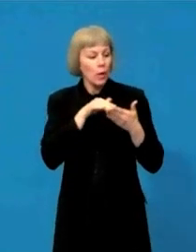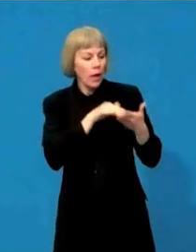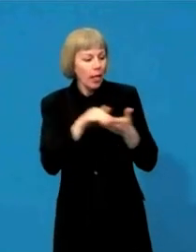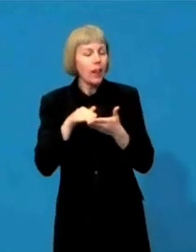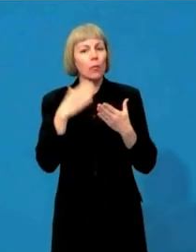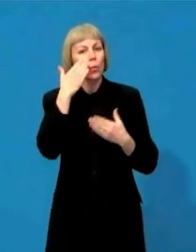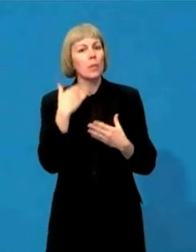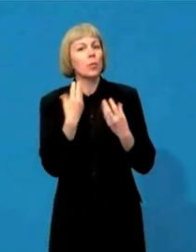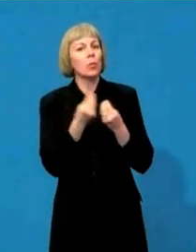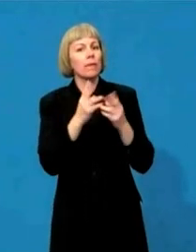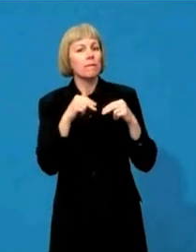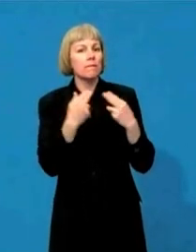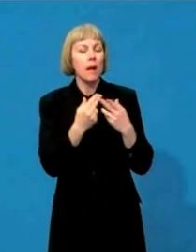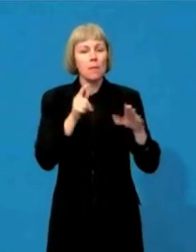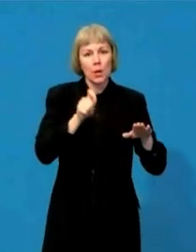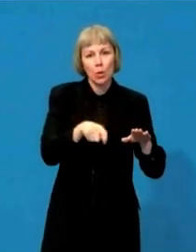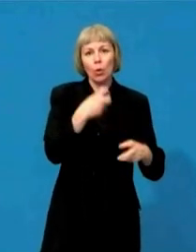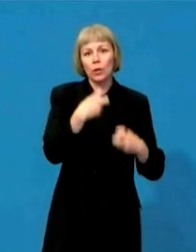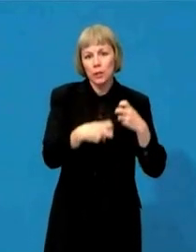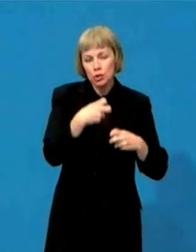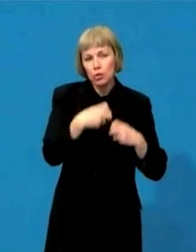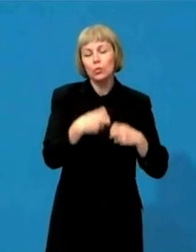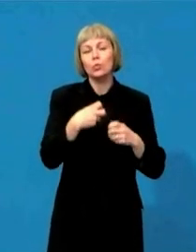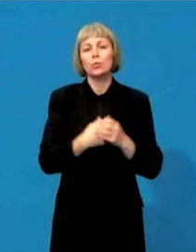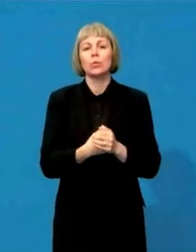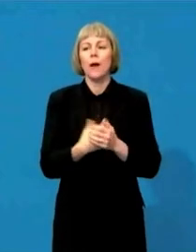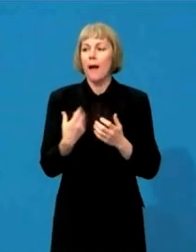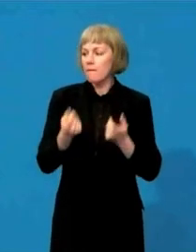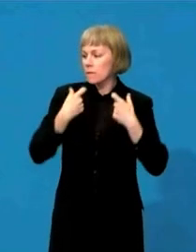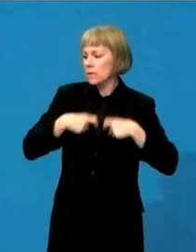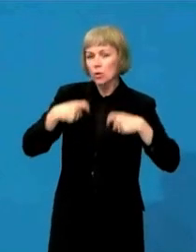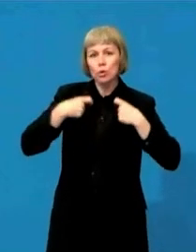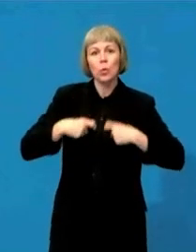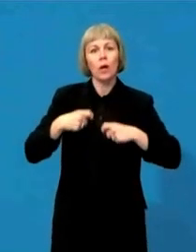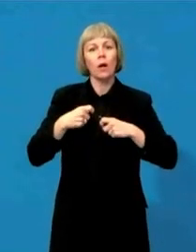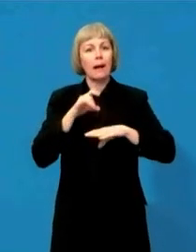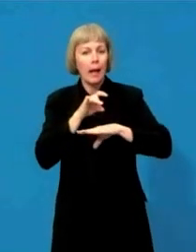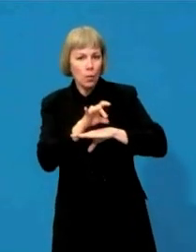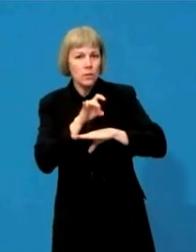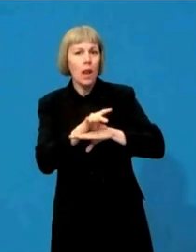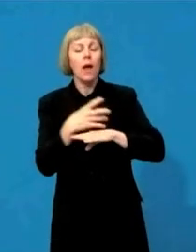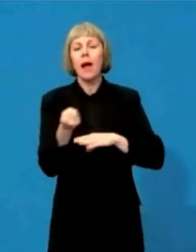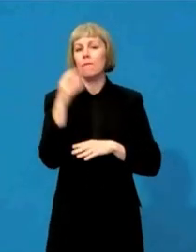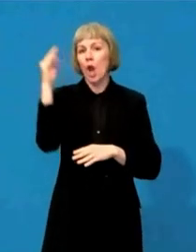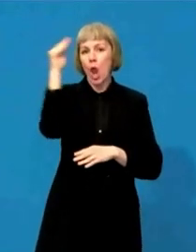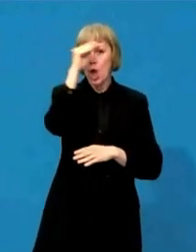And we have a social worker and a counsellor, and we also run our early learning centre and our child and parents centre.